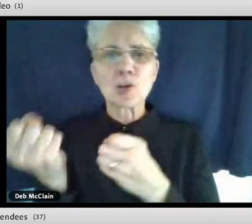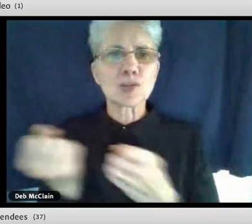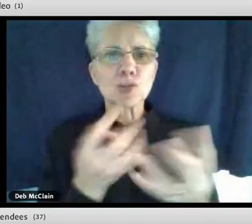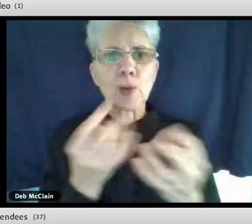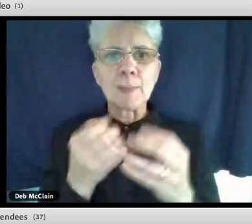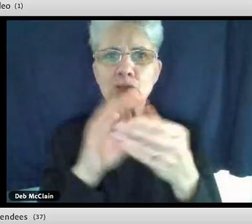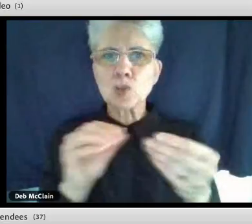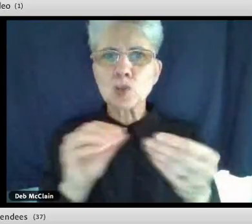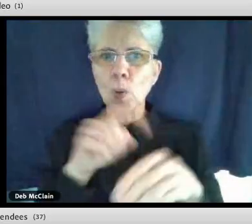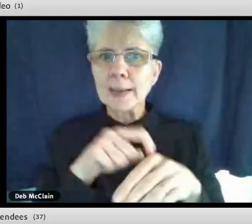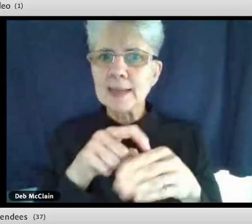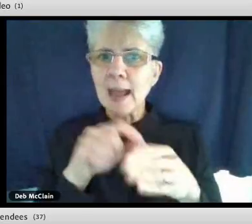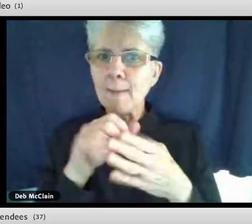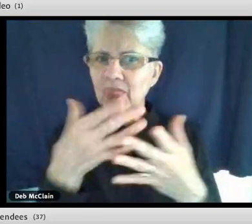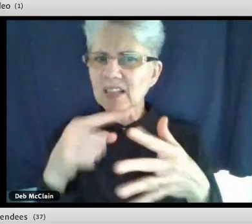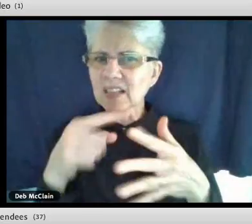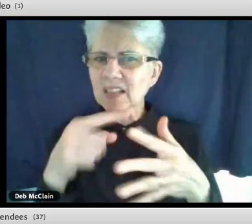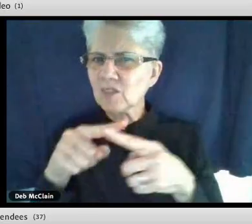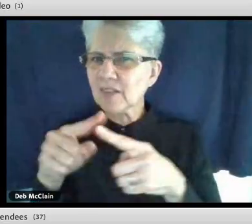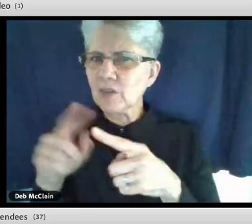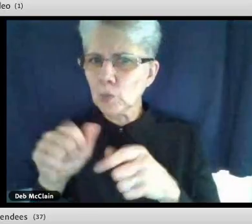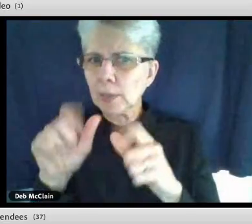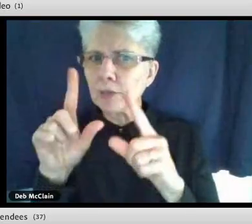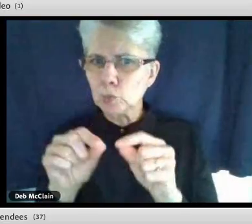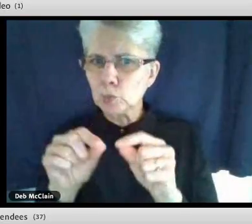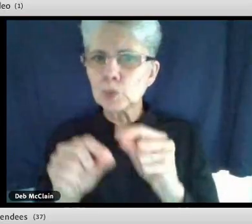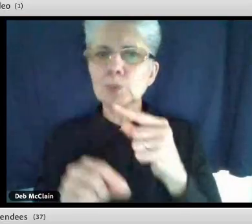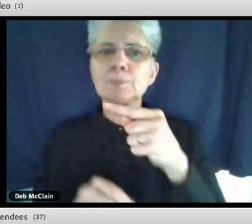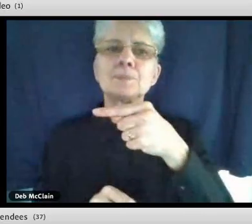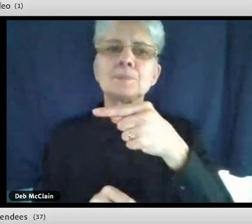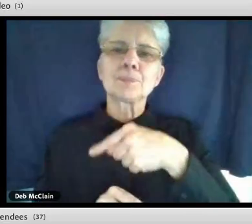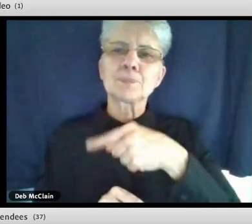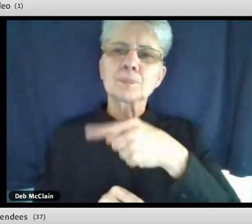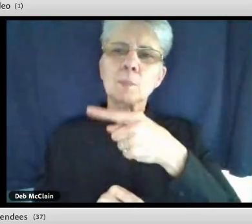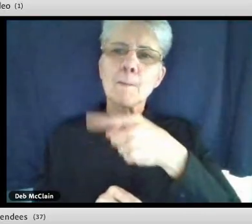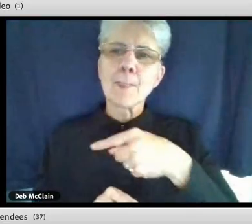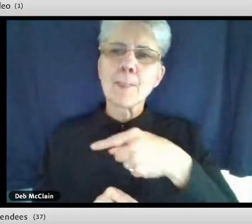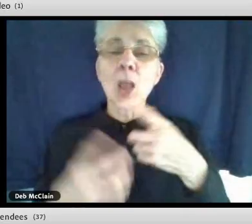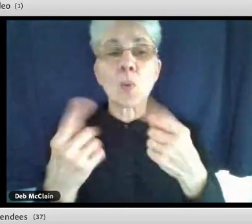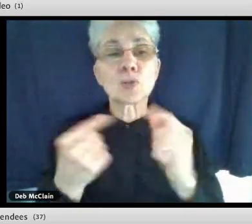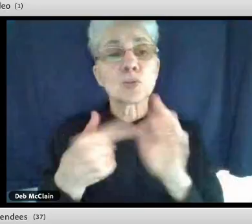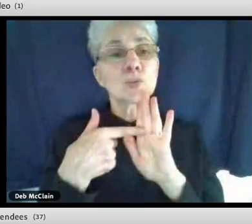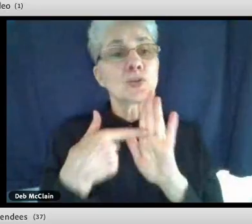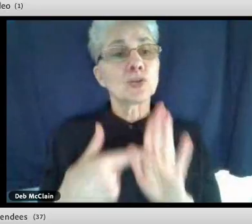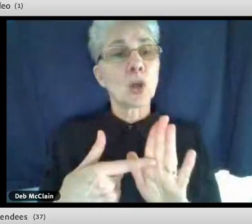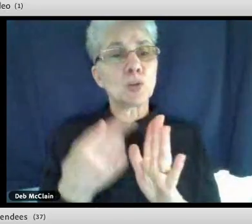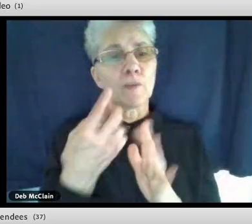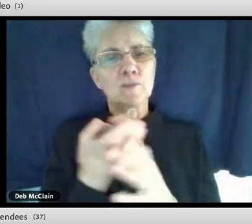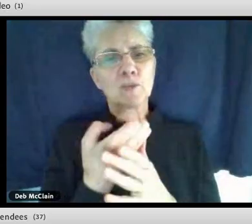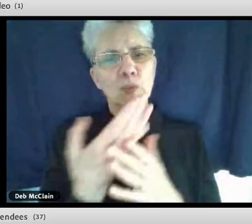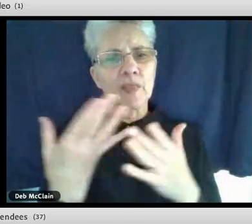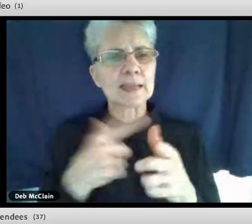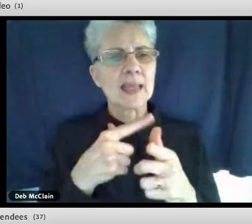Also things like book club or, you know, streaming storytime, there's all kinds of things that you could do. Okay.